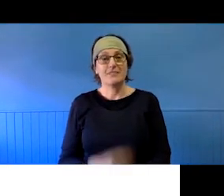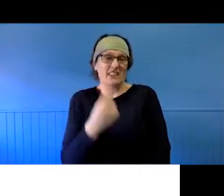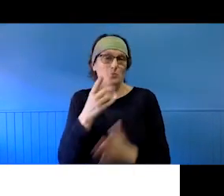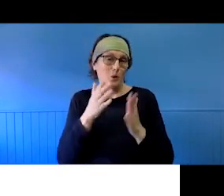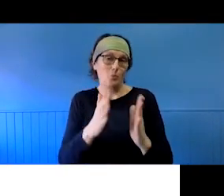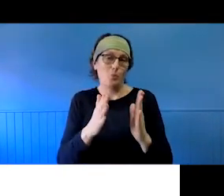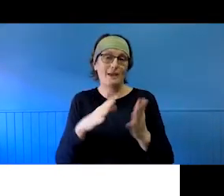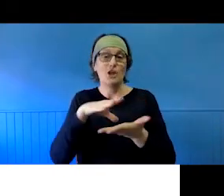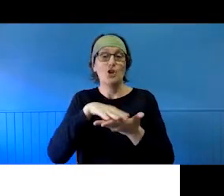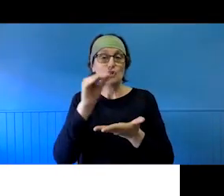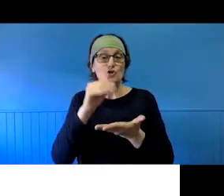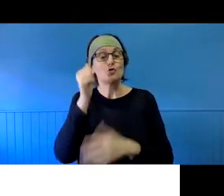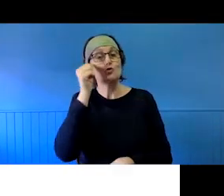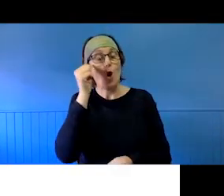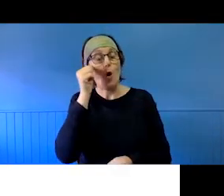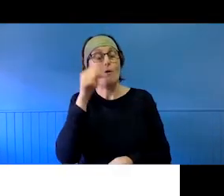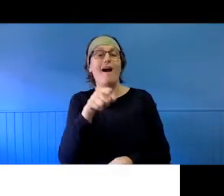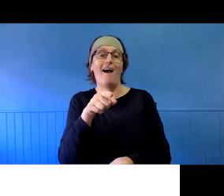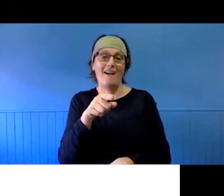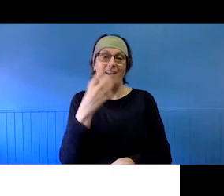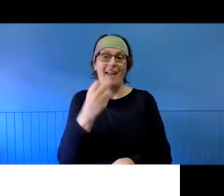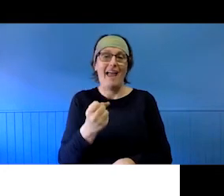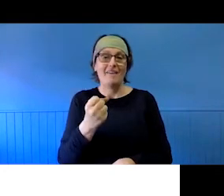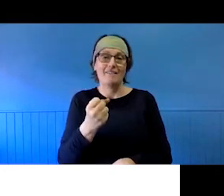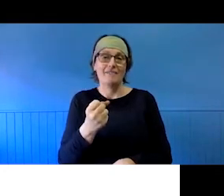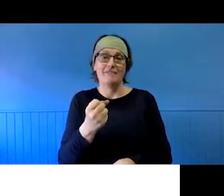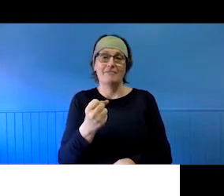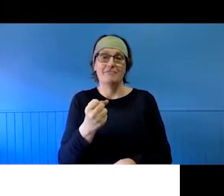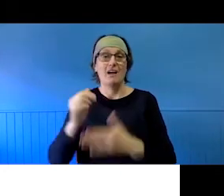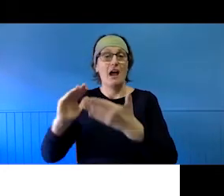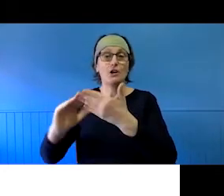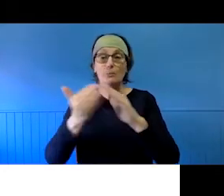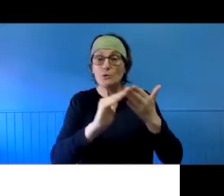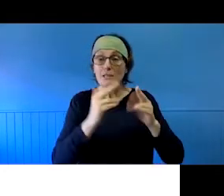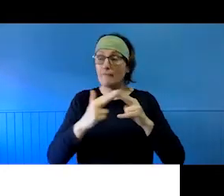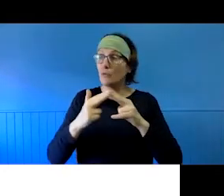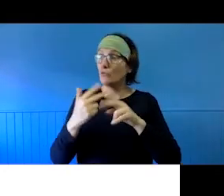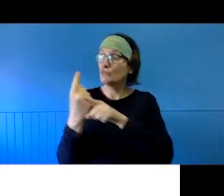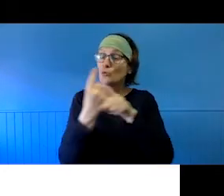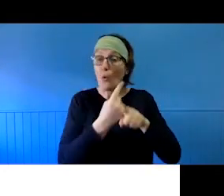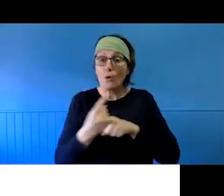that students also know there is an ability to chat and learn in an online environment.